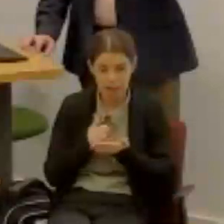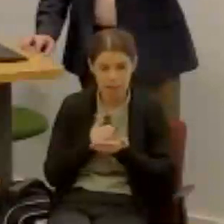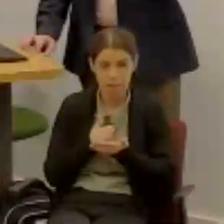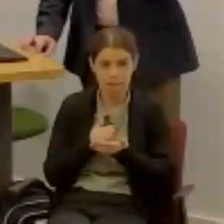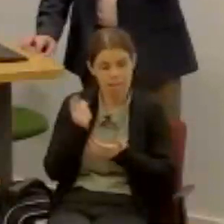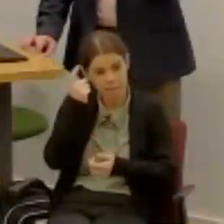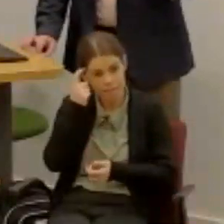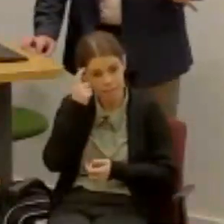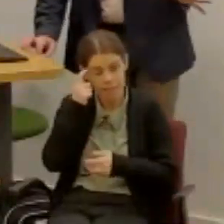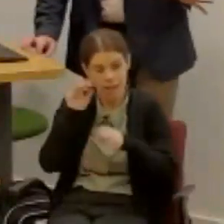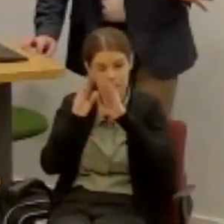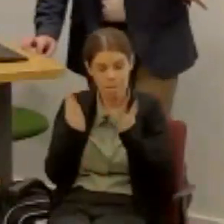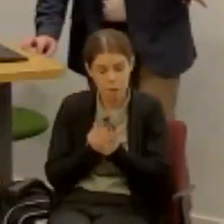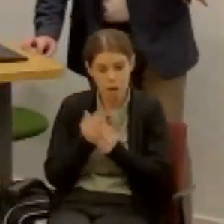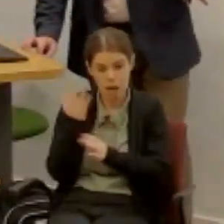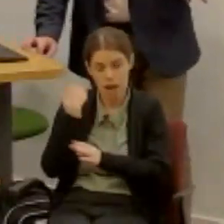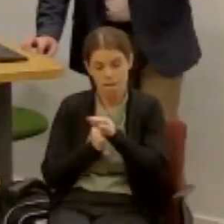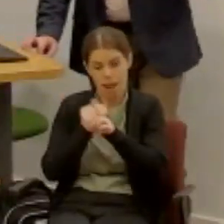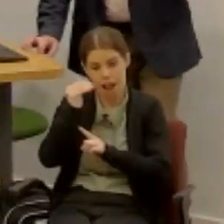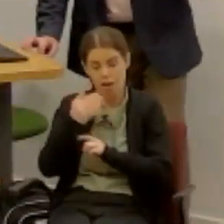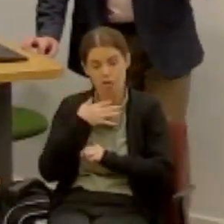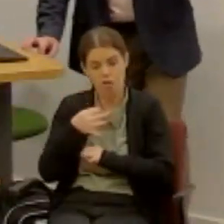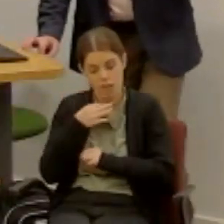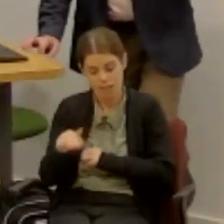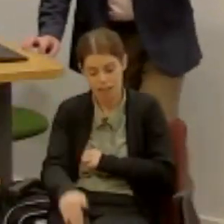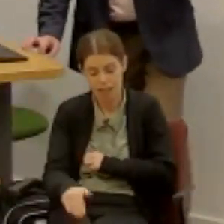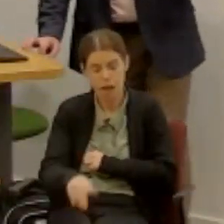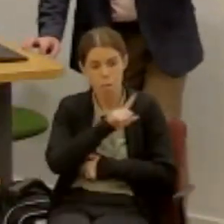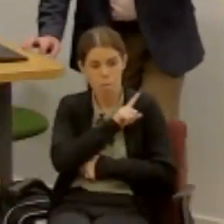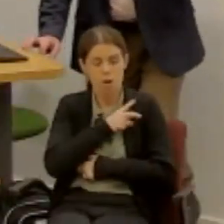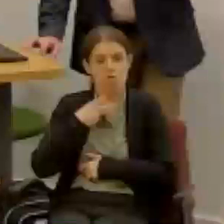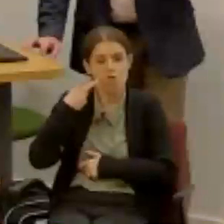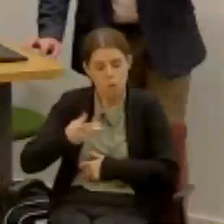have a higher risk of degenerative knees because of repeated injury and impact.